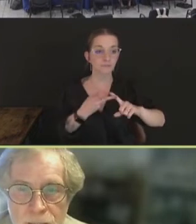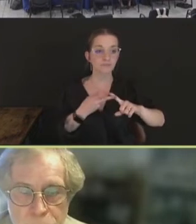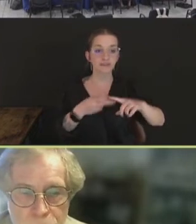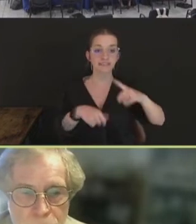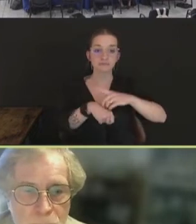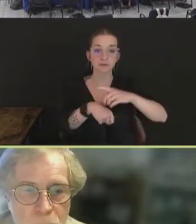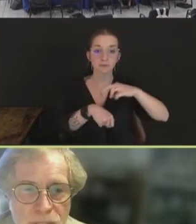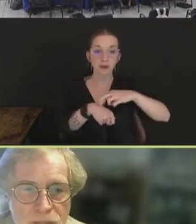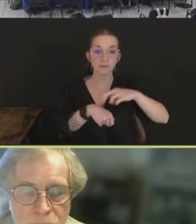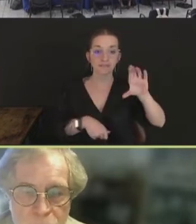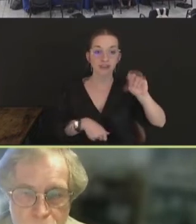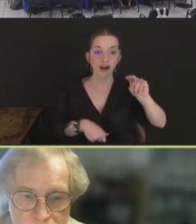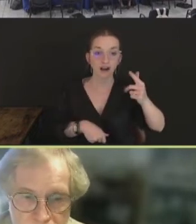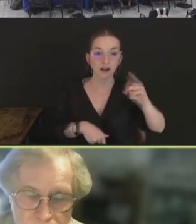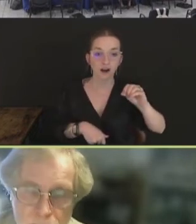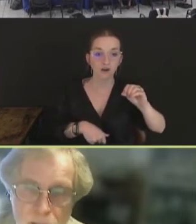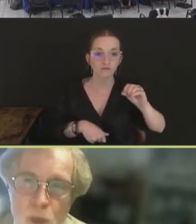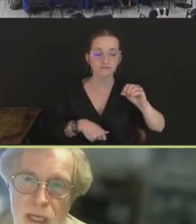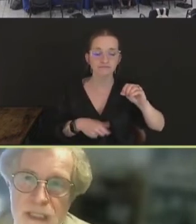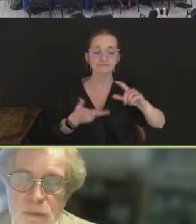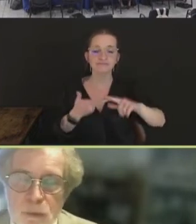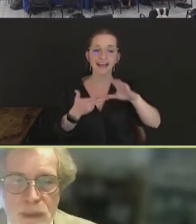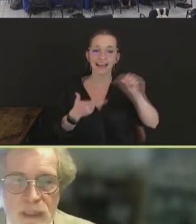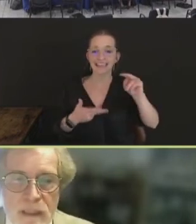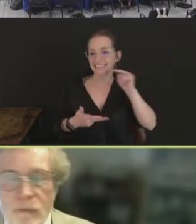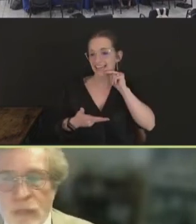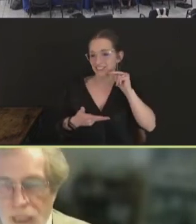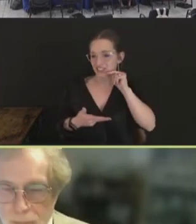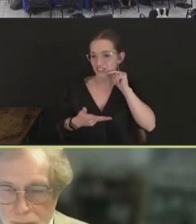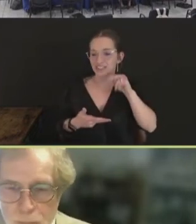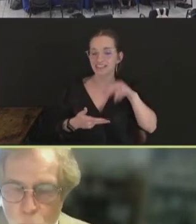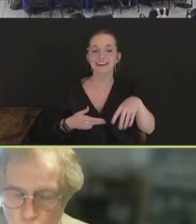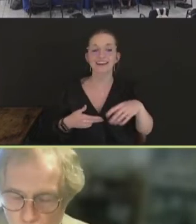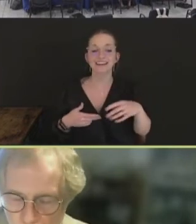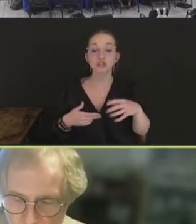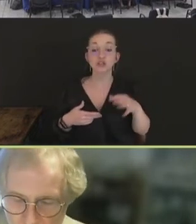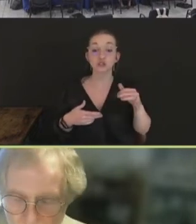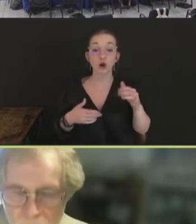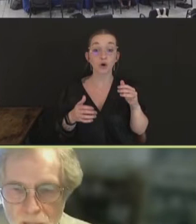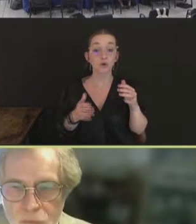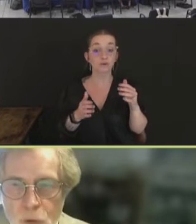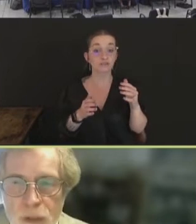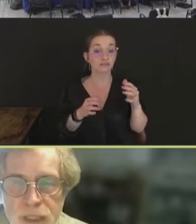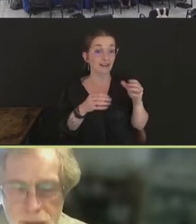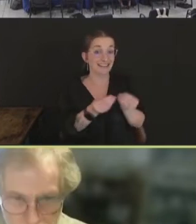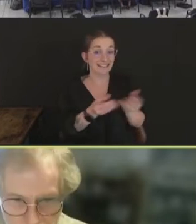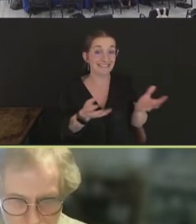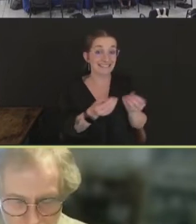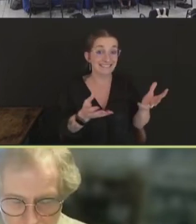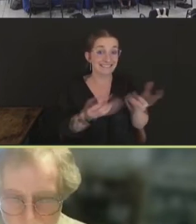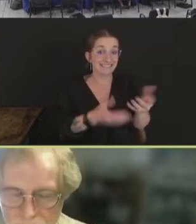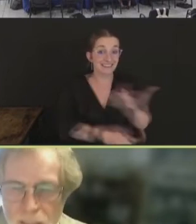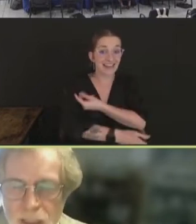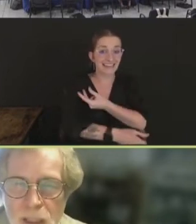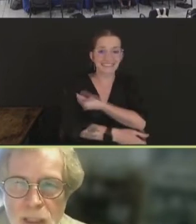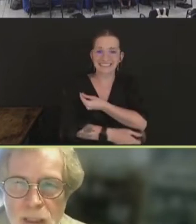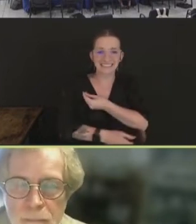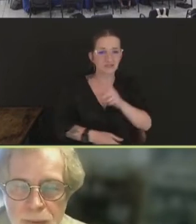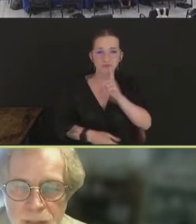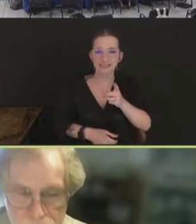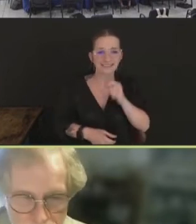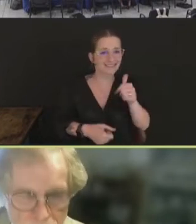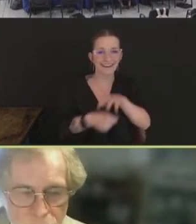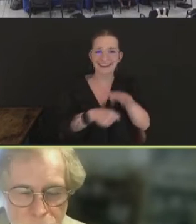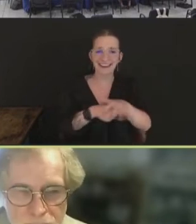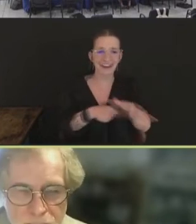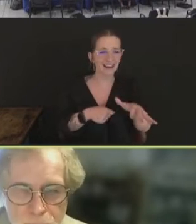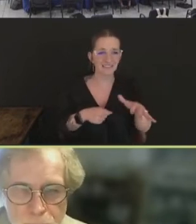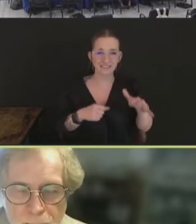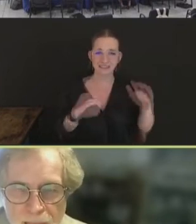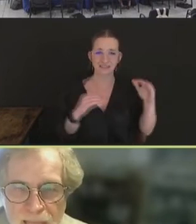The problem with immunity was routine coverage had been poor for years in Nigeria, for example,